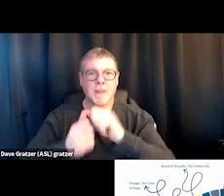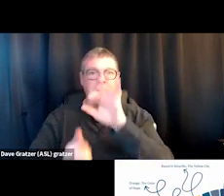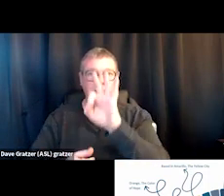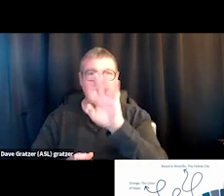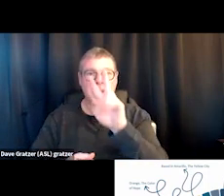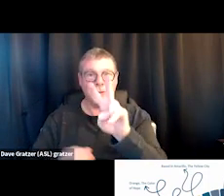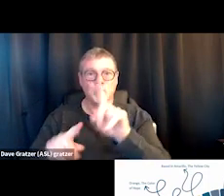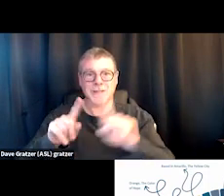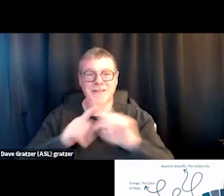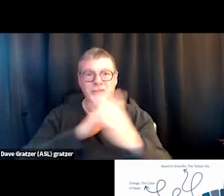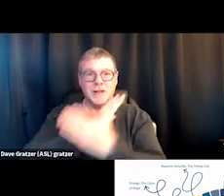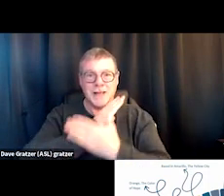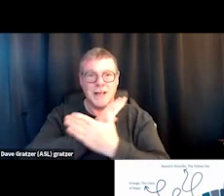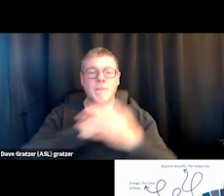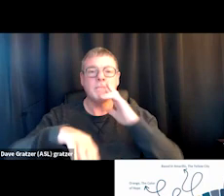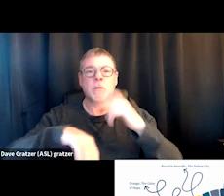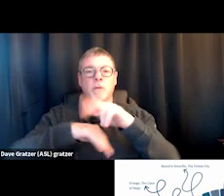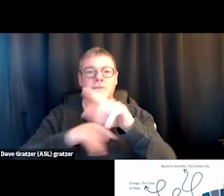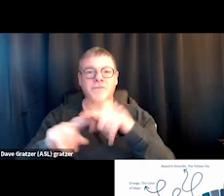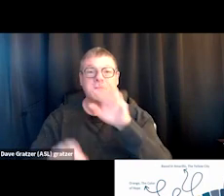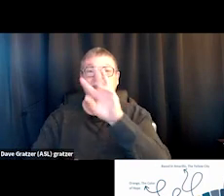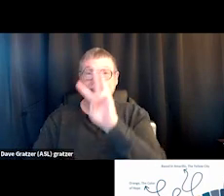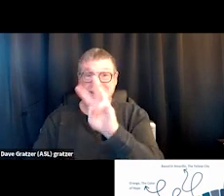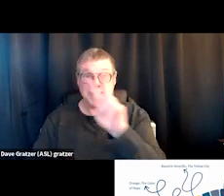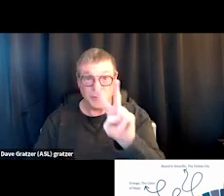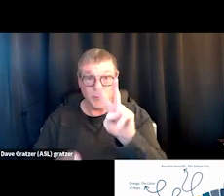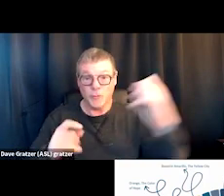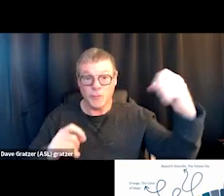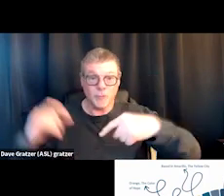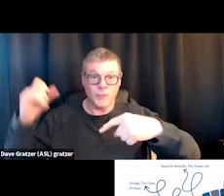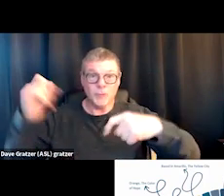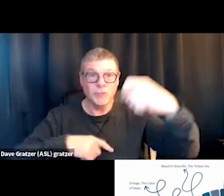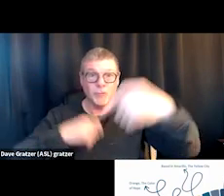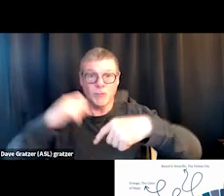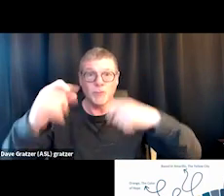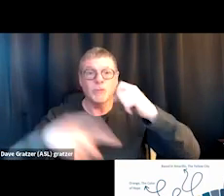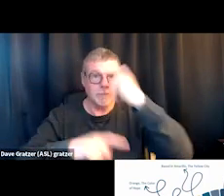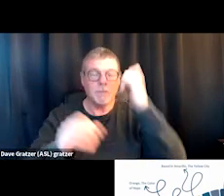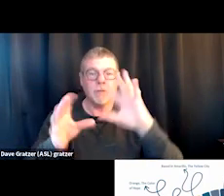but we're getting people referred from 62 counties because of the comprehensive services.